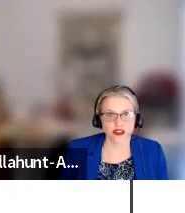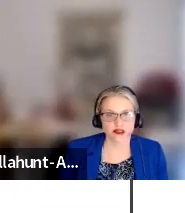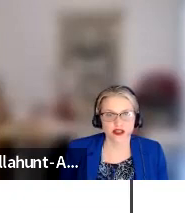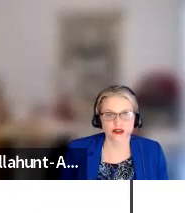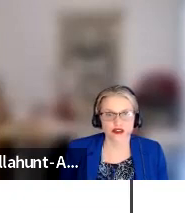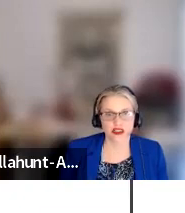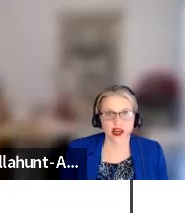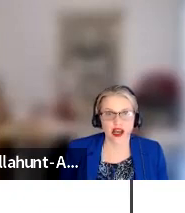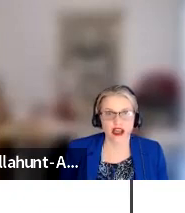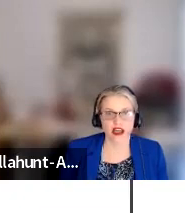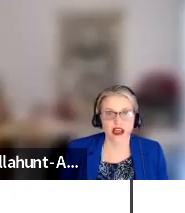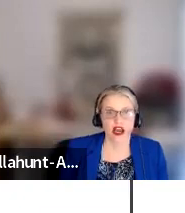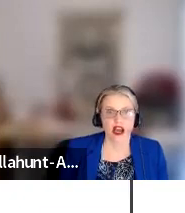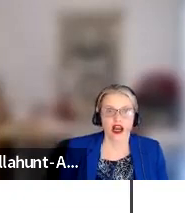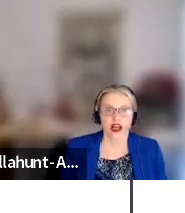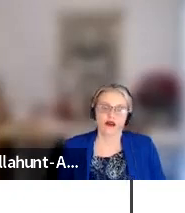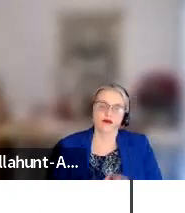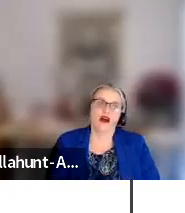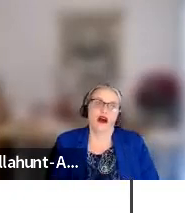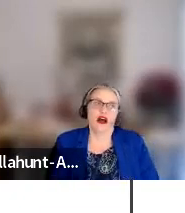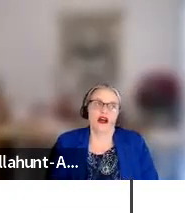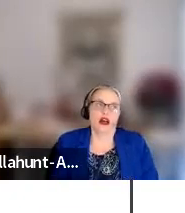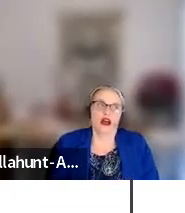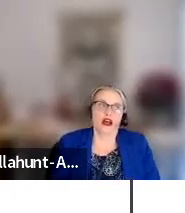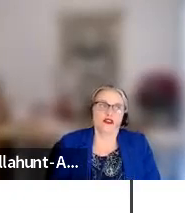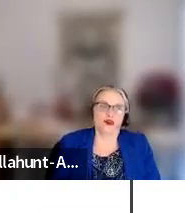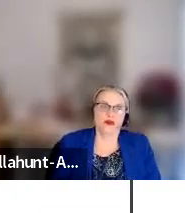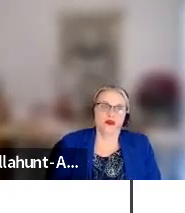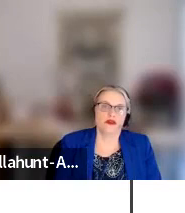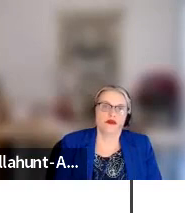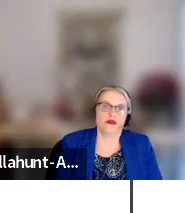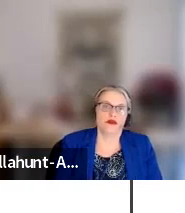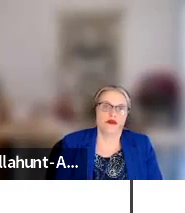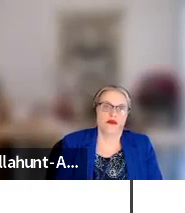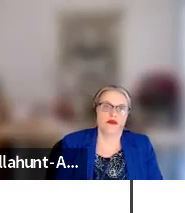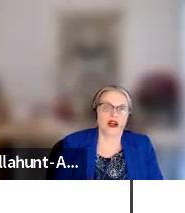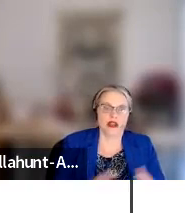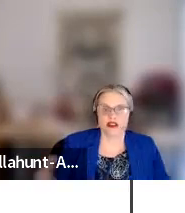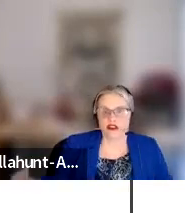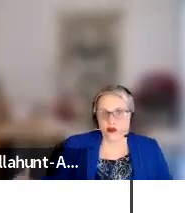jails, have a history of TBI. So people, why do we think this is?